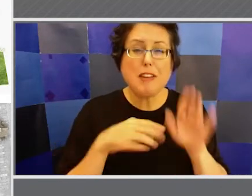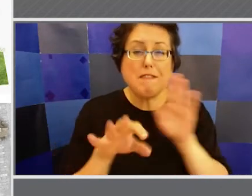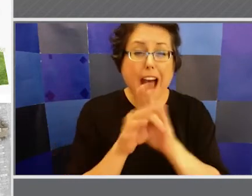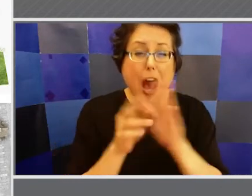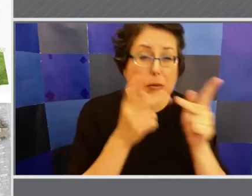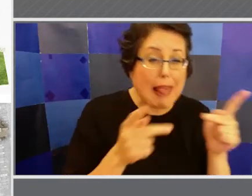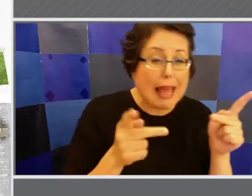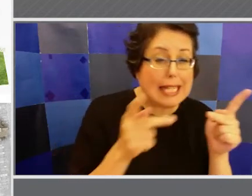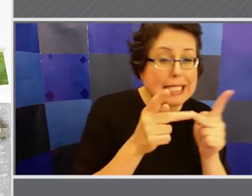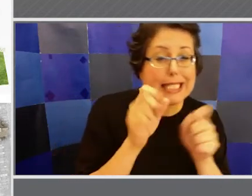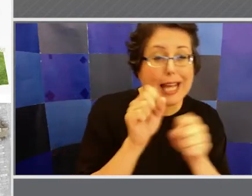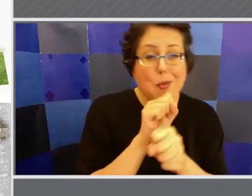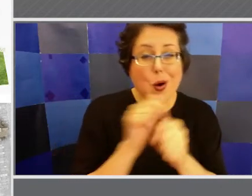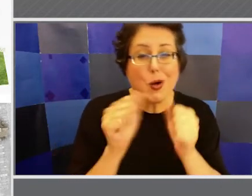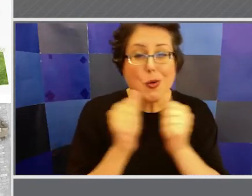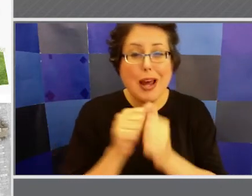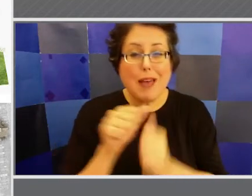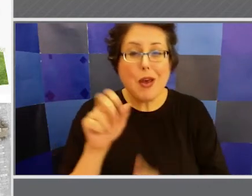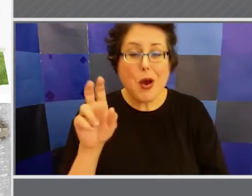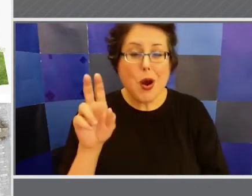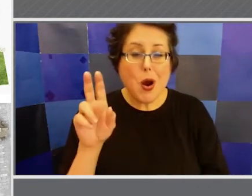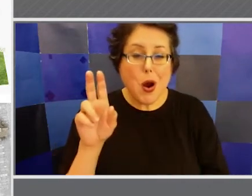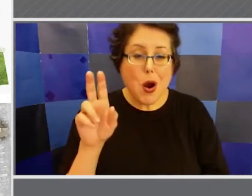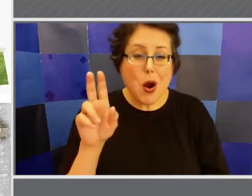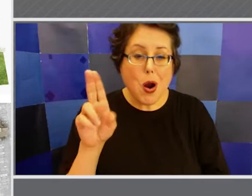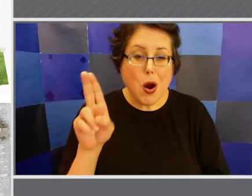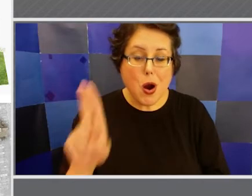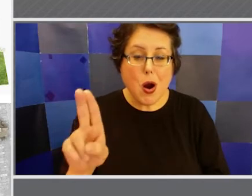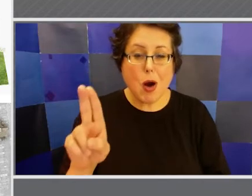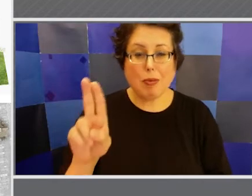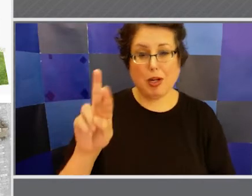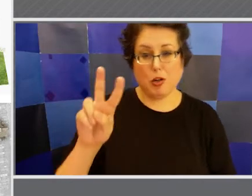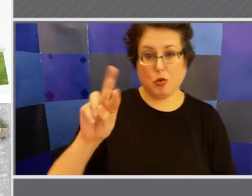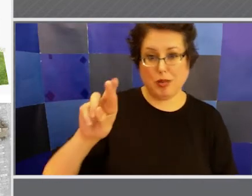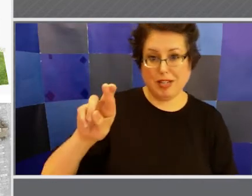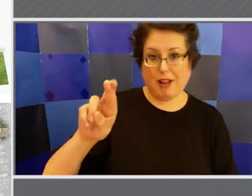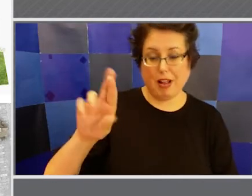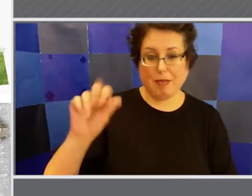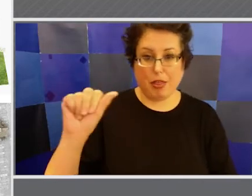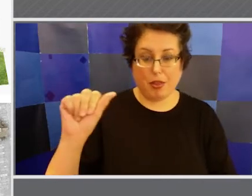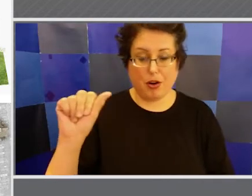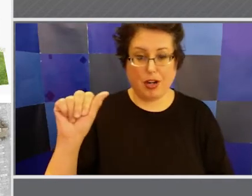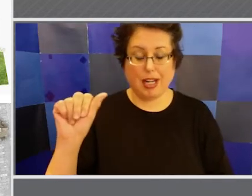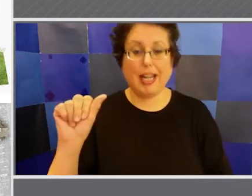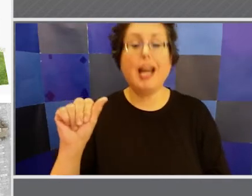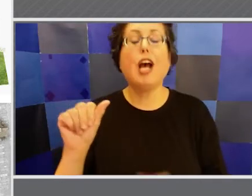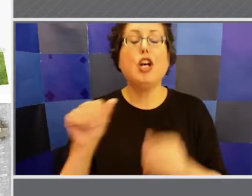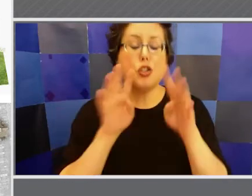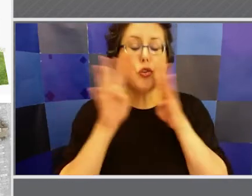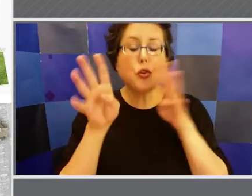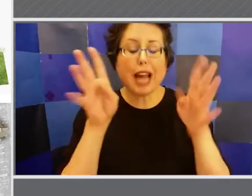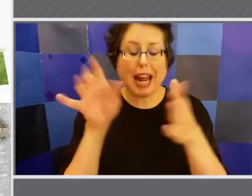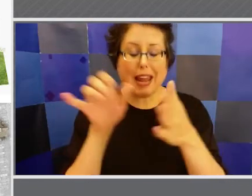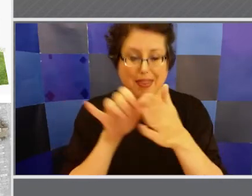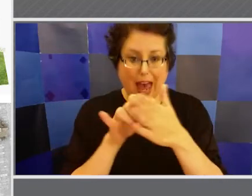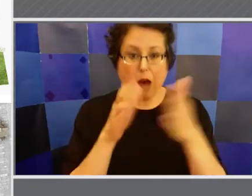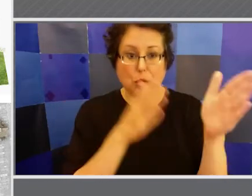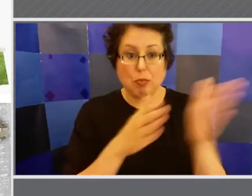with the urban redevelopment authority to create a request for proposals based on the community vision for that site.